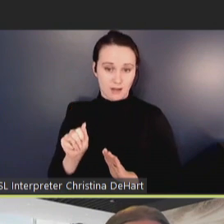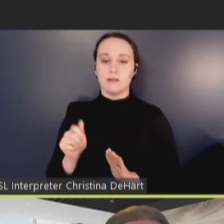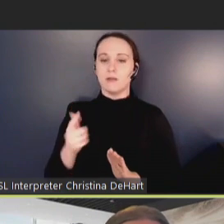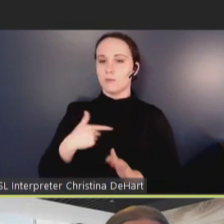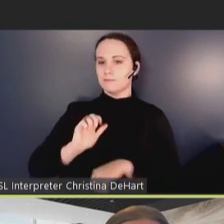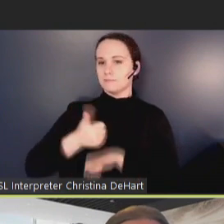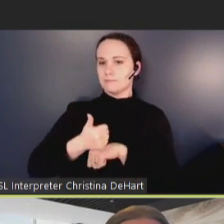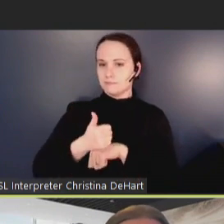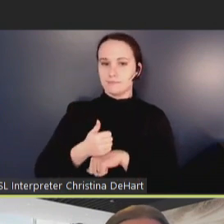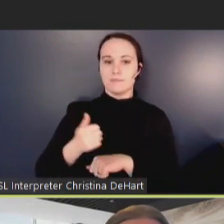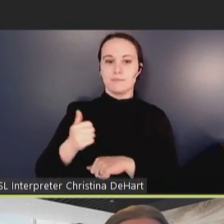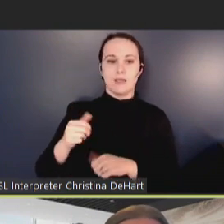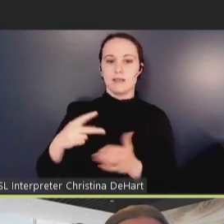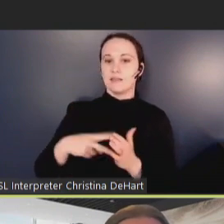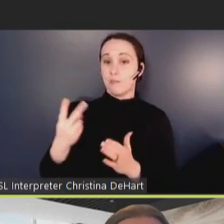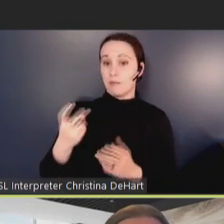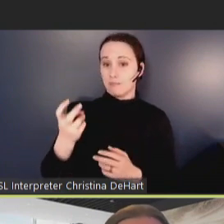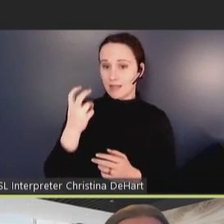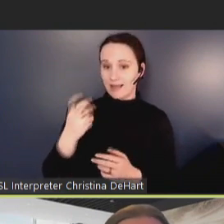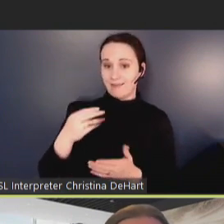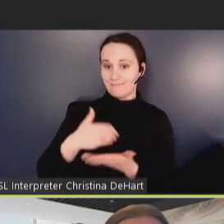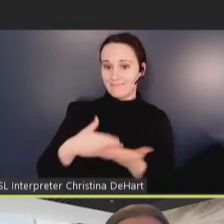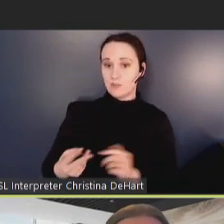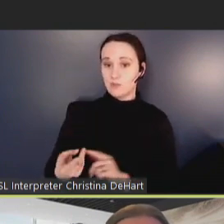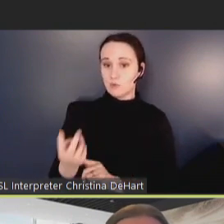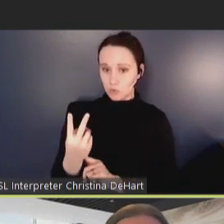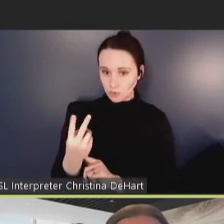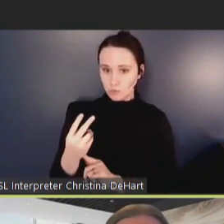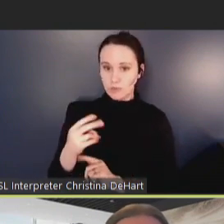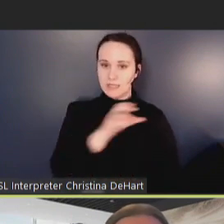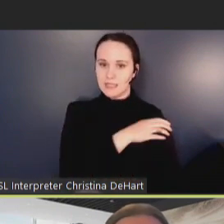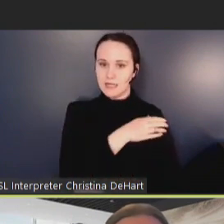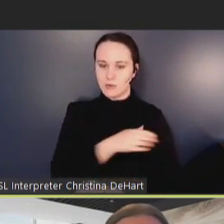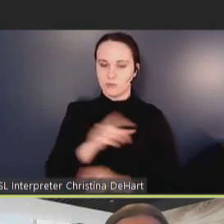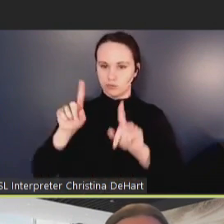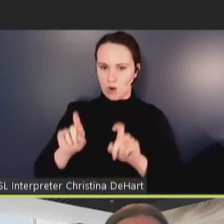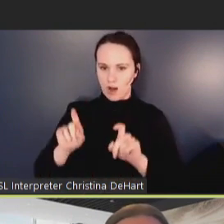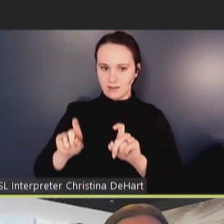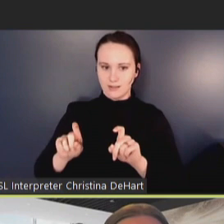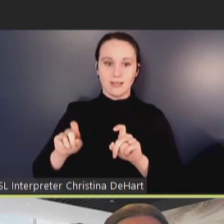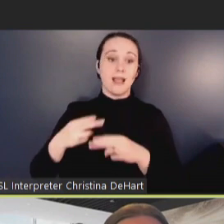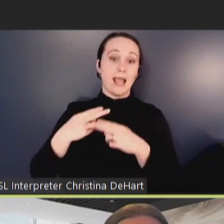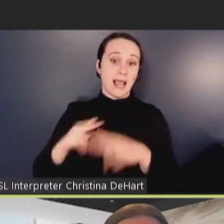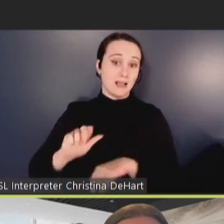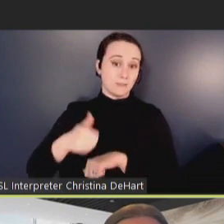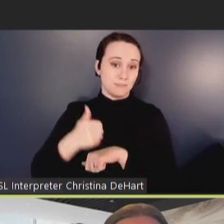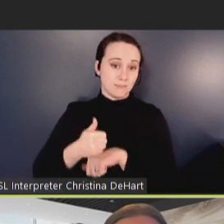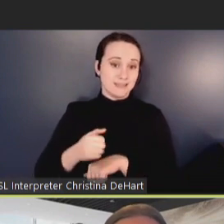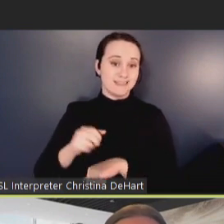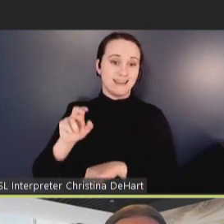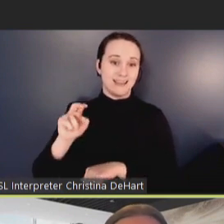trial to assess the safety and immunogenicity of egg-based H5N8 influenza vaccine at different